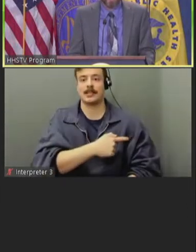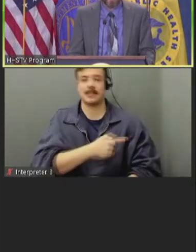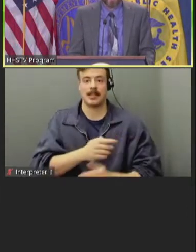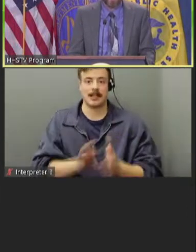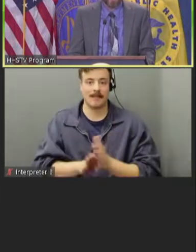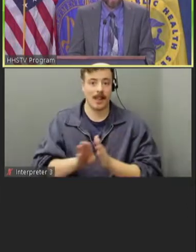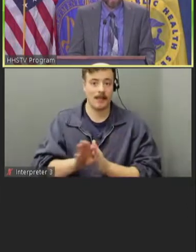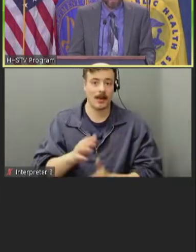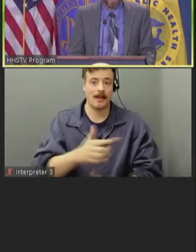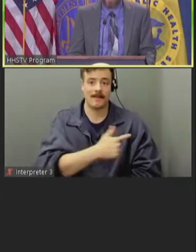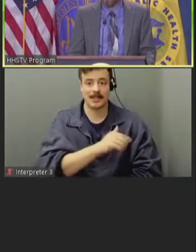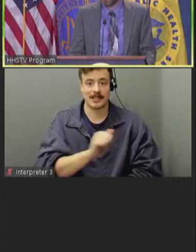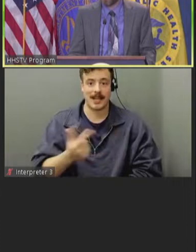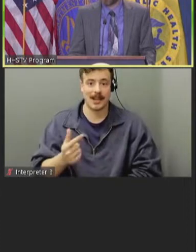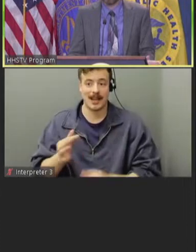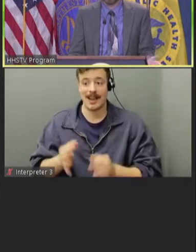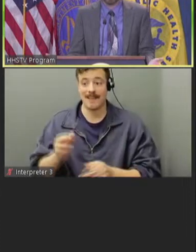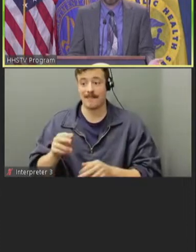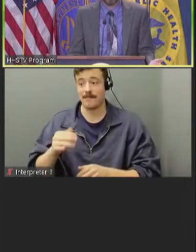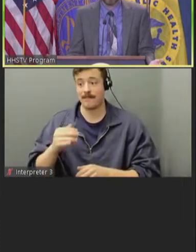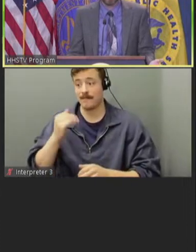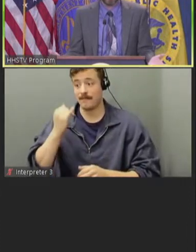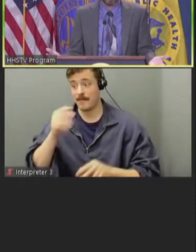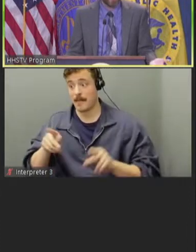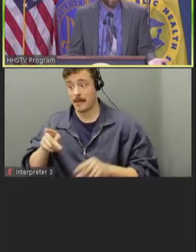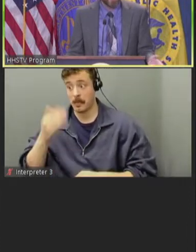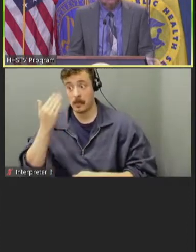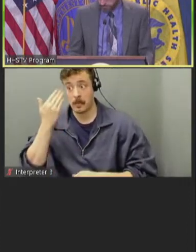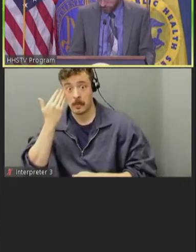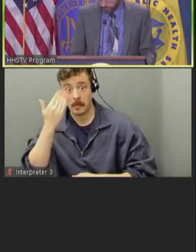vaccine adjuvant if people don't know that they exist and if they don't have access to them.